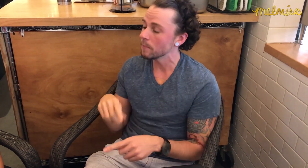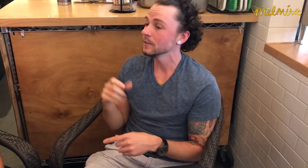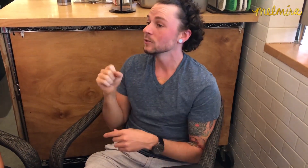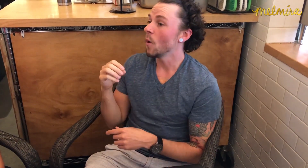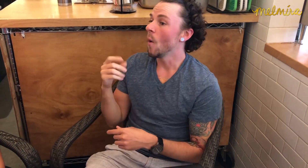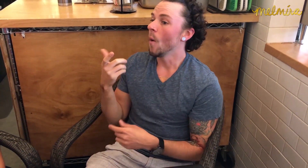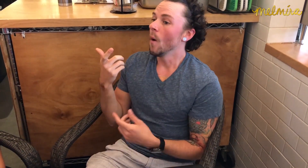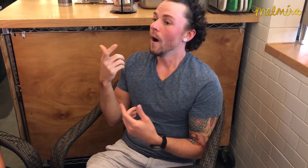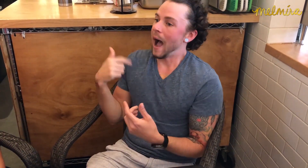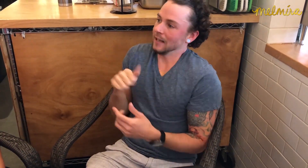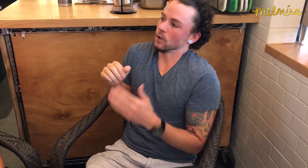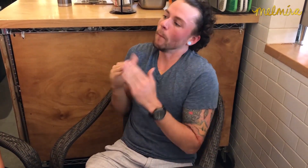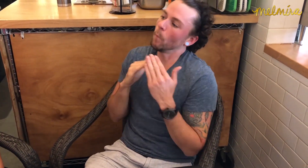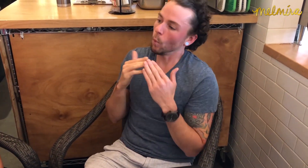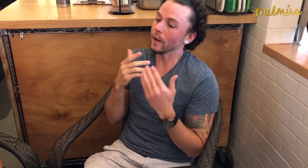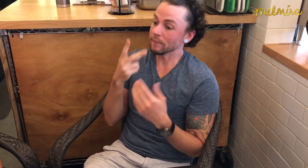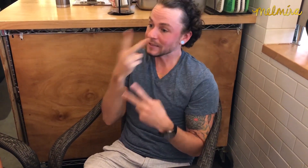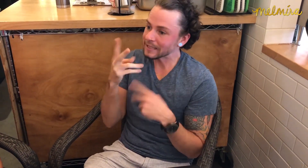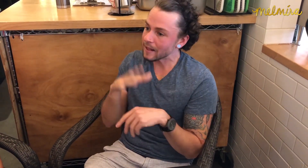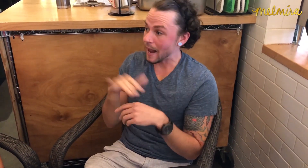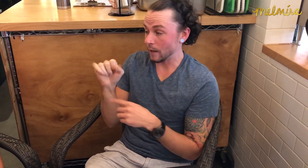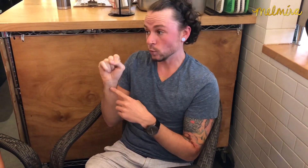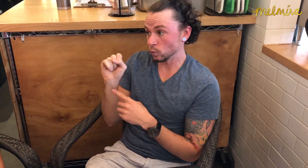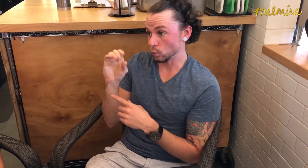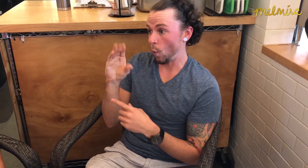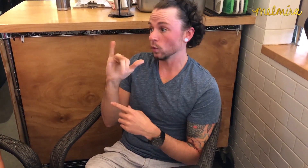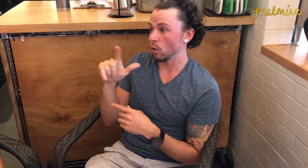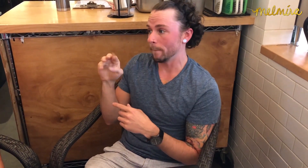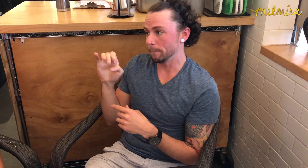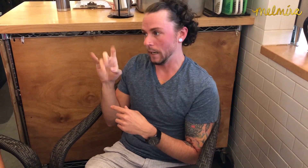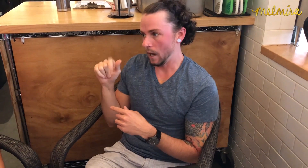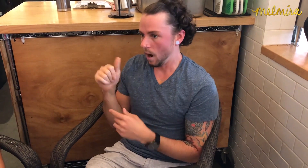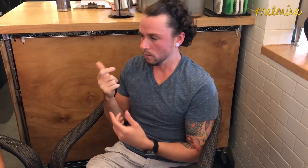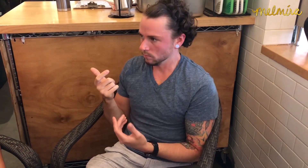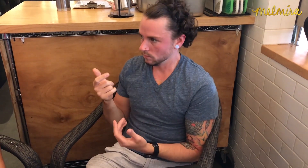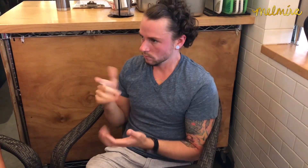I would school people and that often happens.